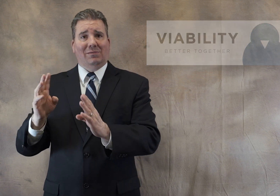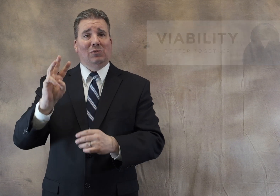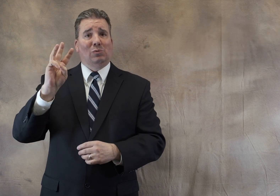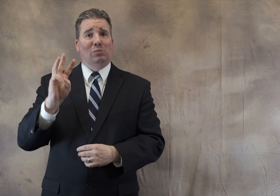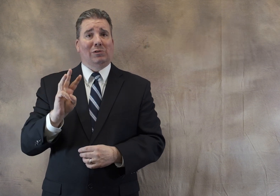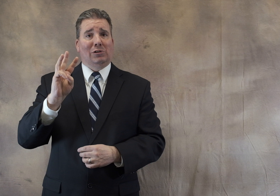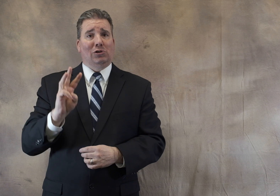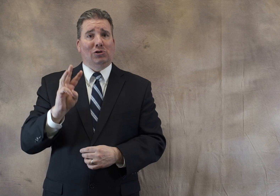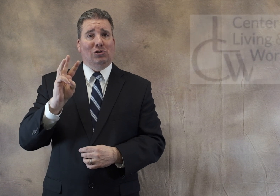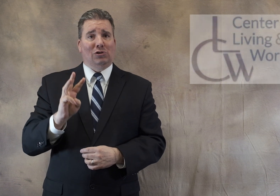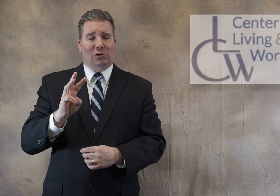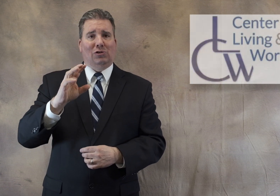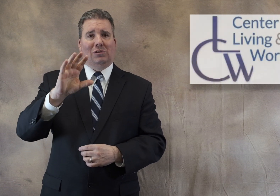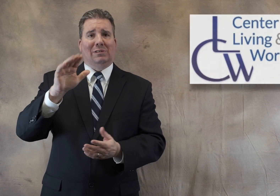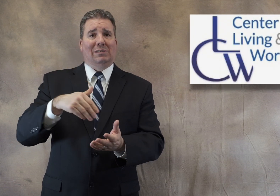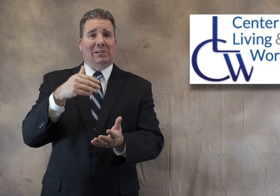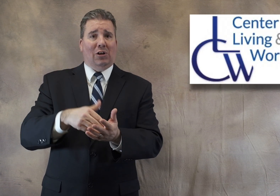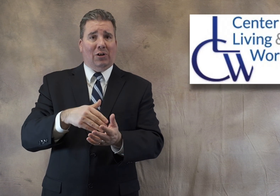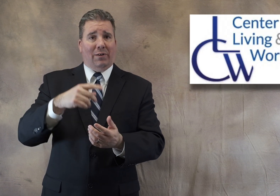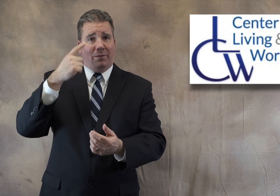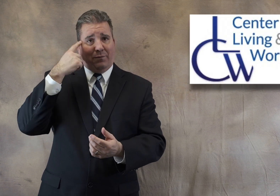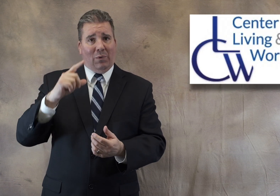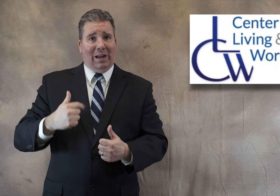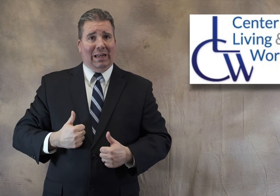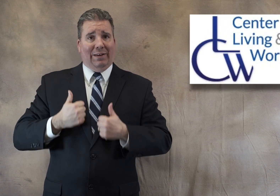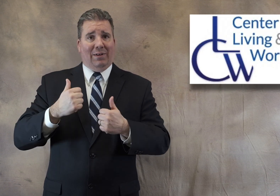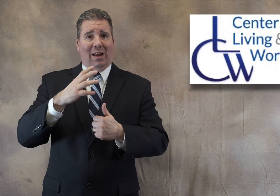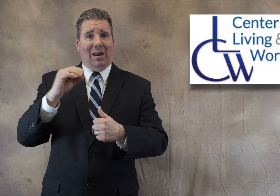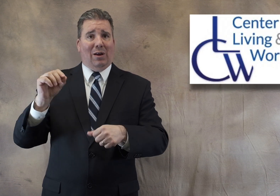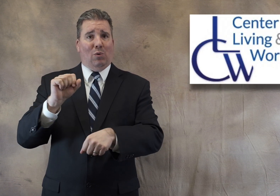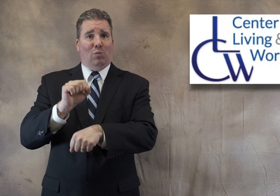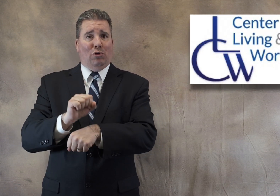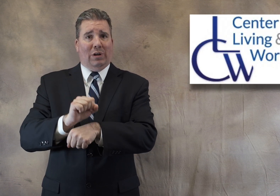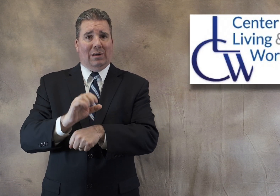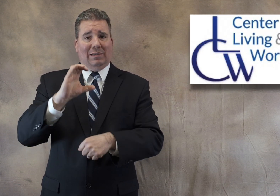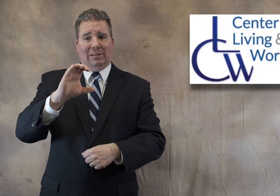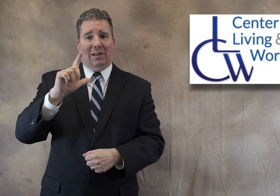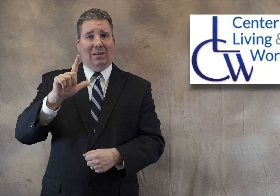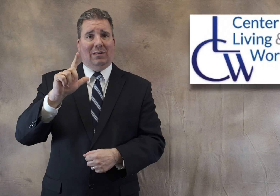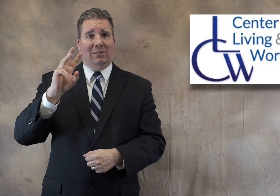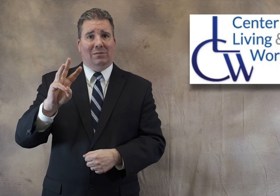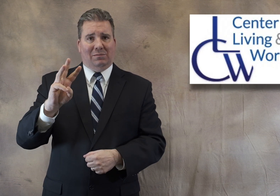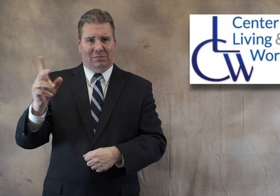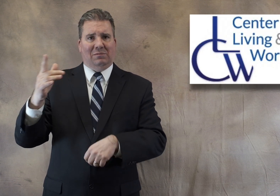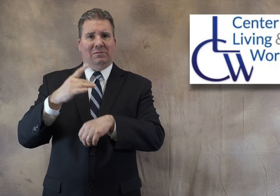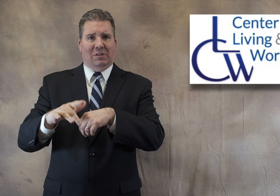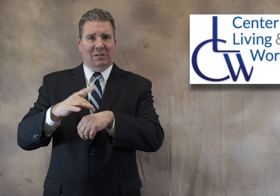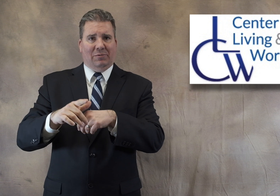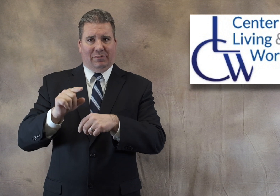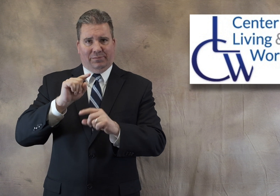Moving east across the State to Worcester, The Center for Living and Working (CLW)